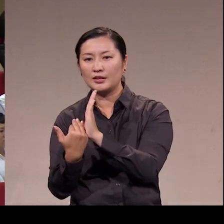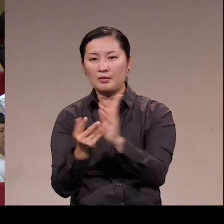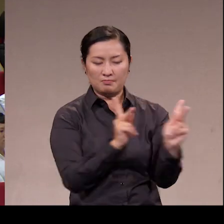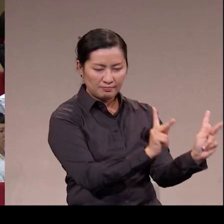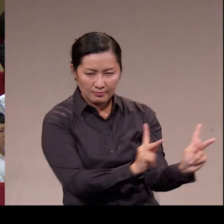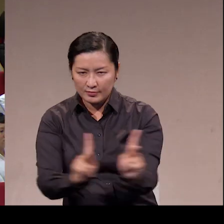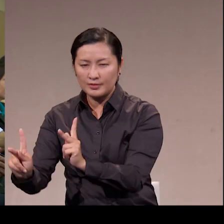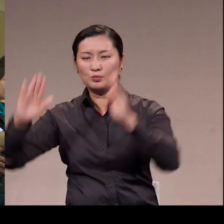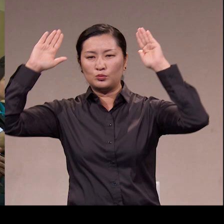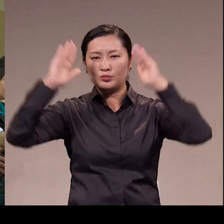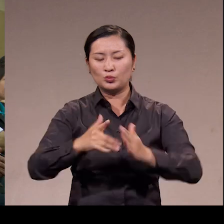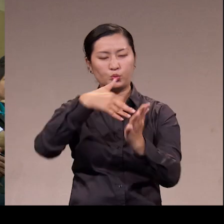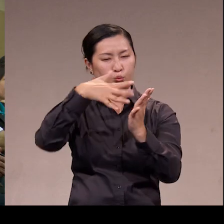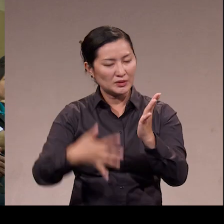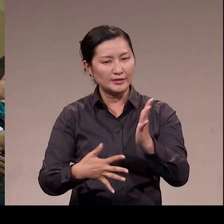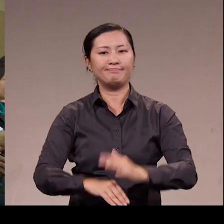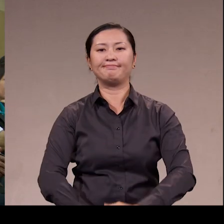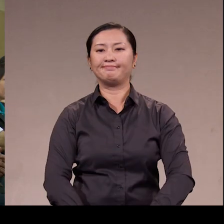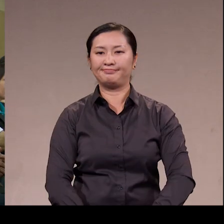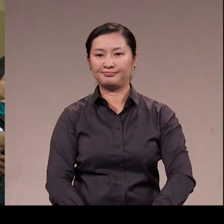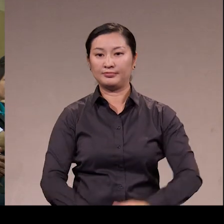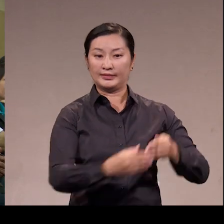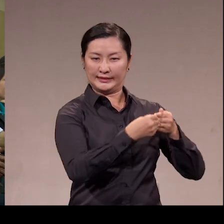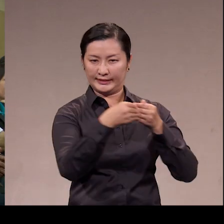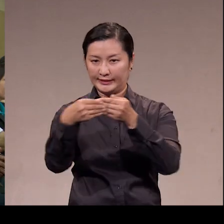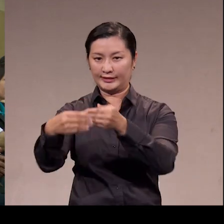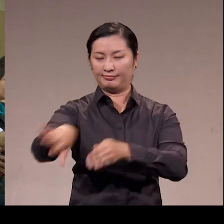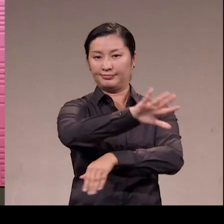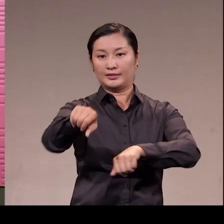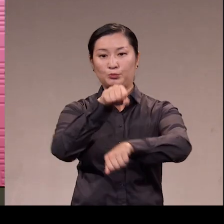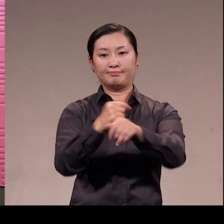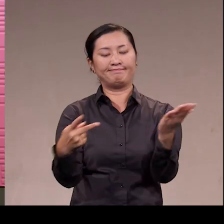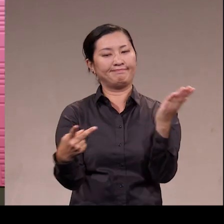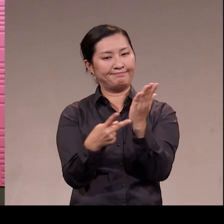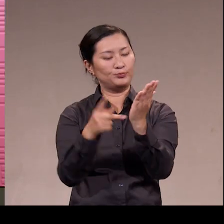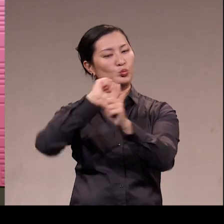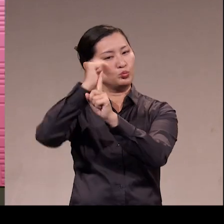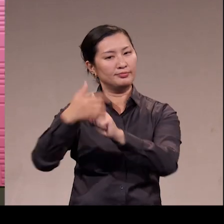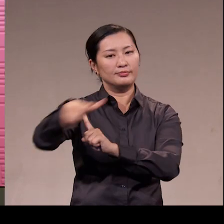modern technological society. Therefore, the government will work with MUIS to